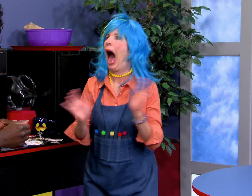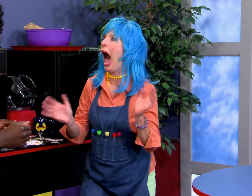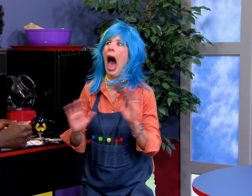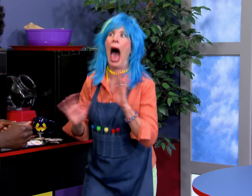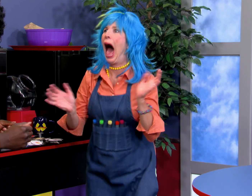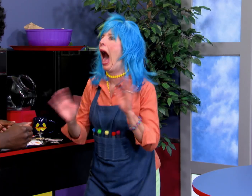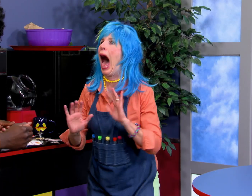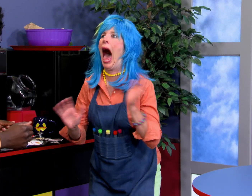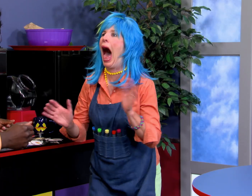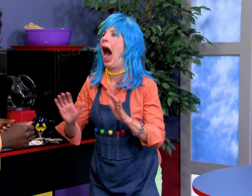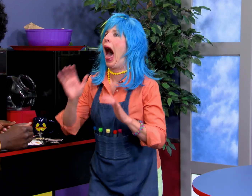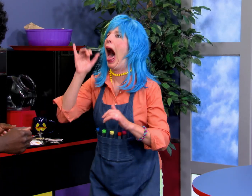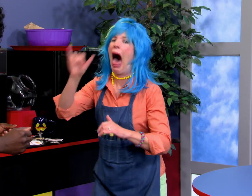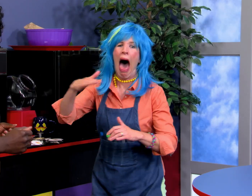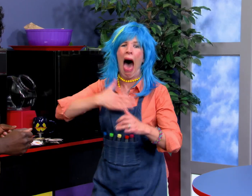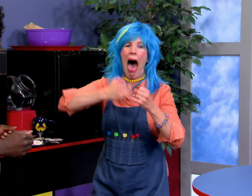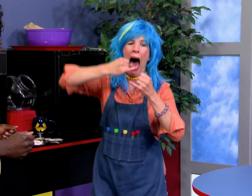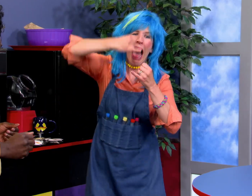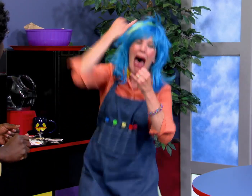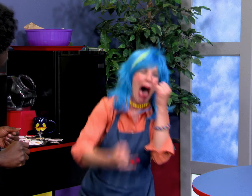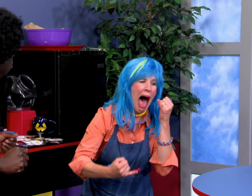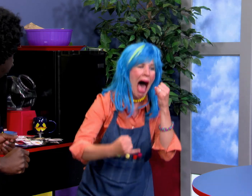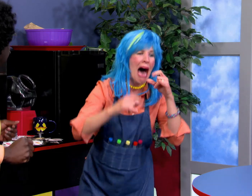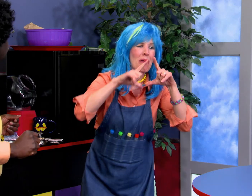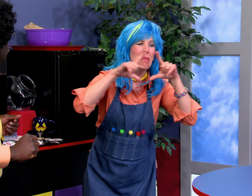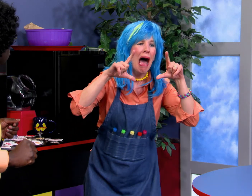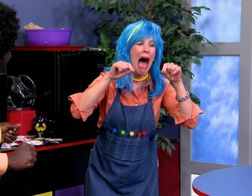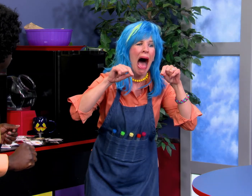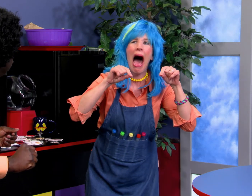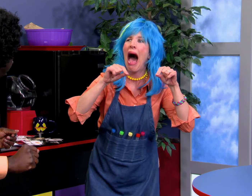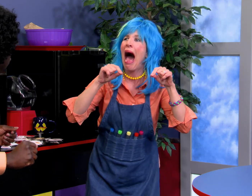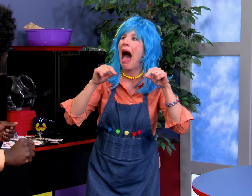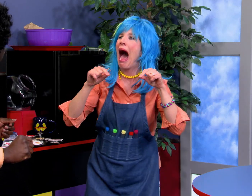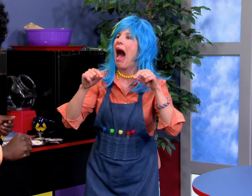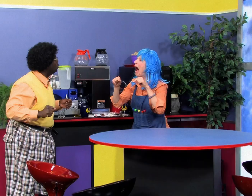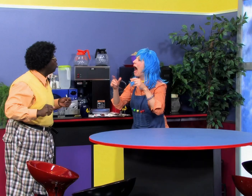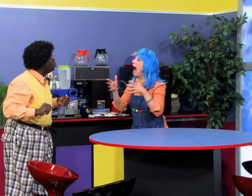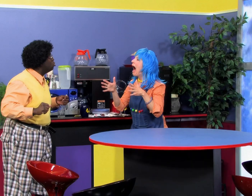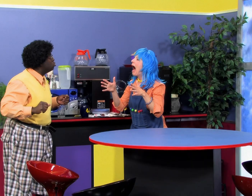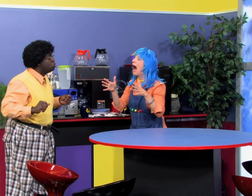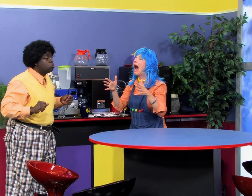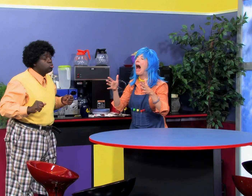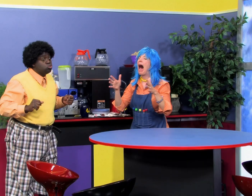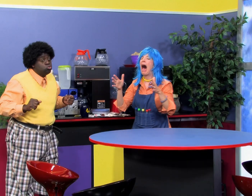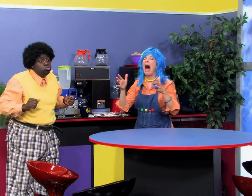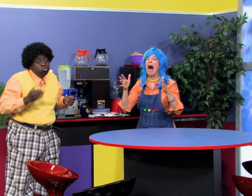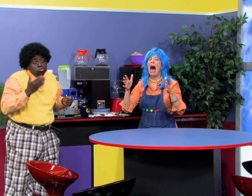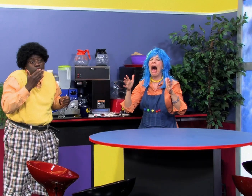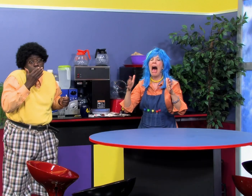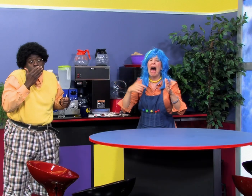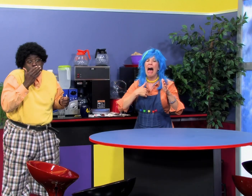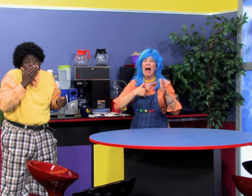OH, THAT WAS MY LAST PACKAGE,